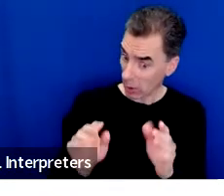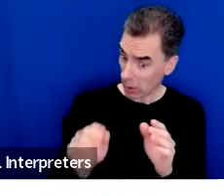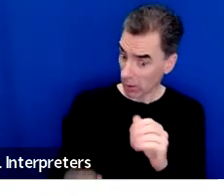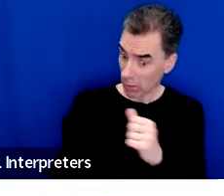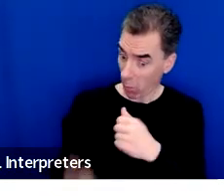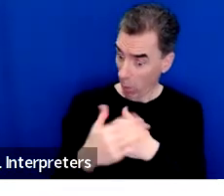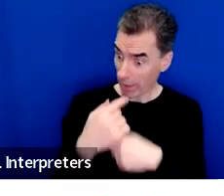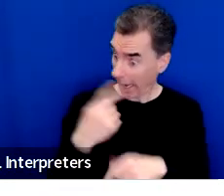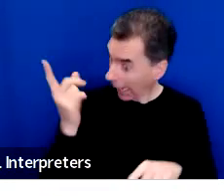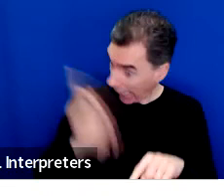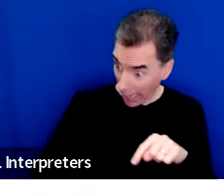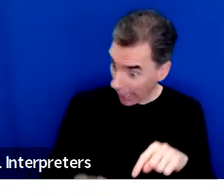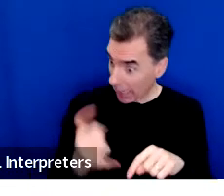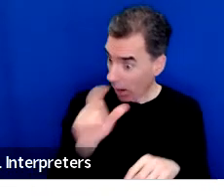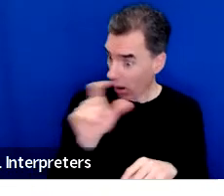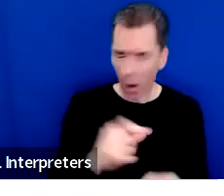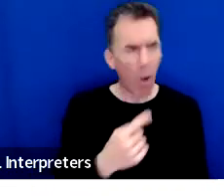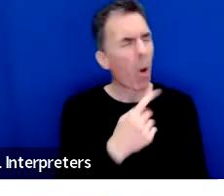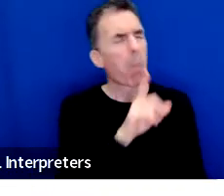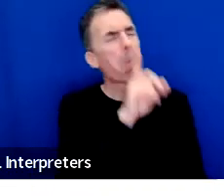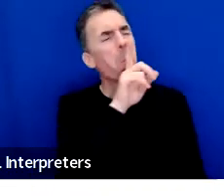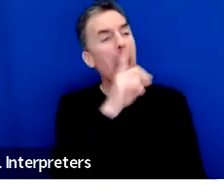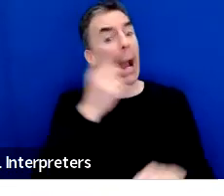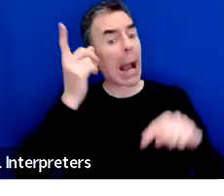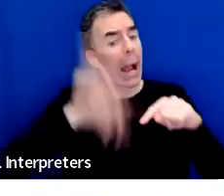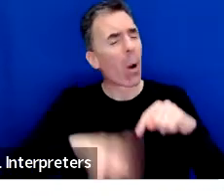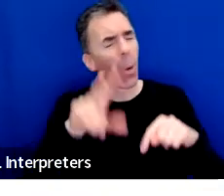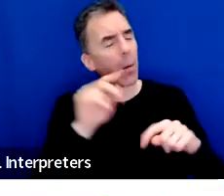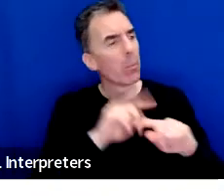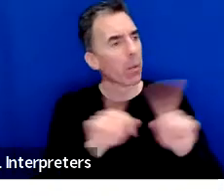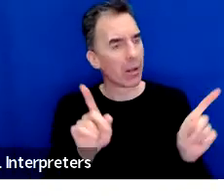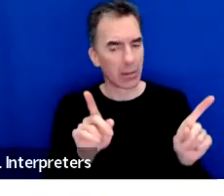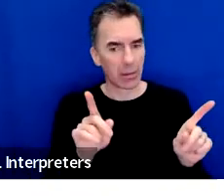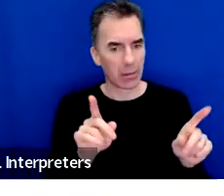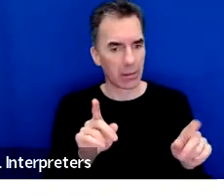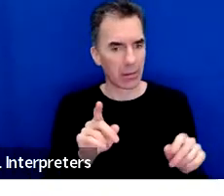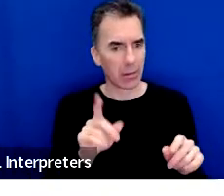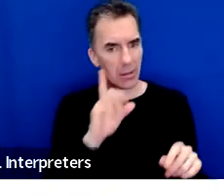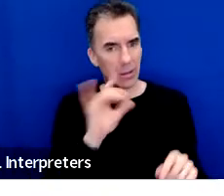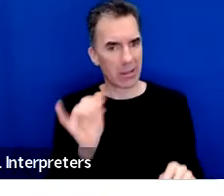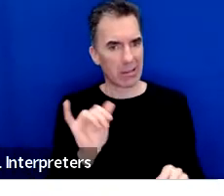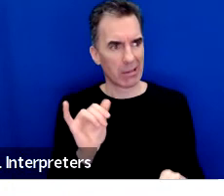It doesn't say I can't, but it's like, you know, I think, yeah, it's kind of like a demerit. So that's what it to me.